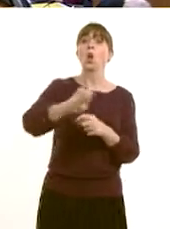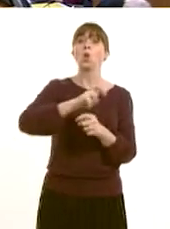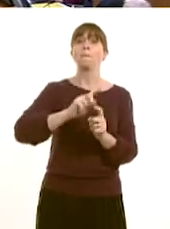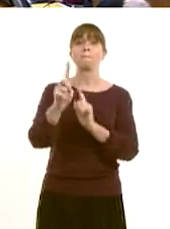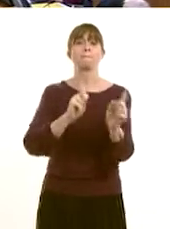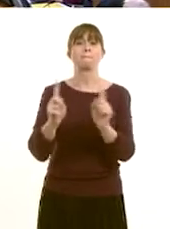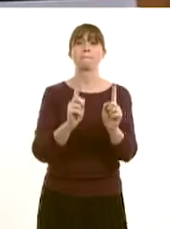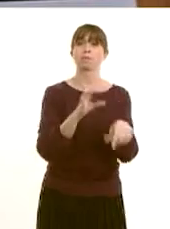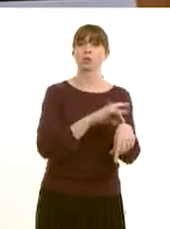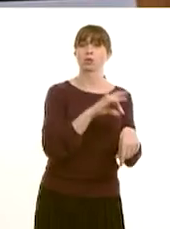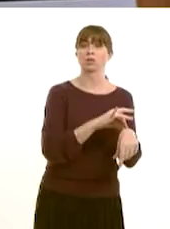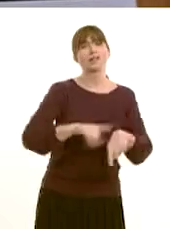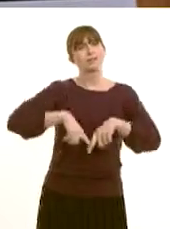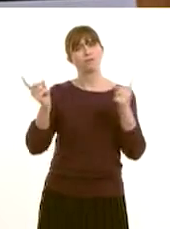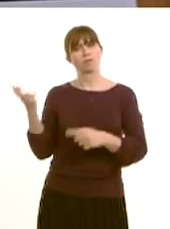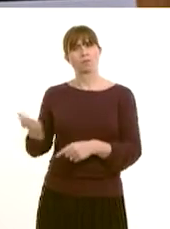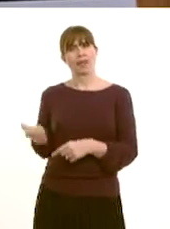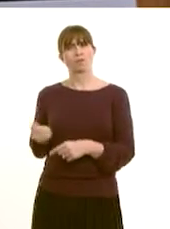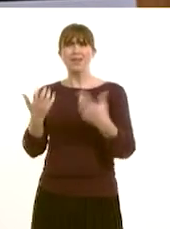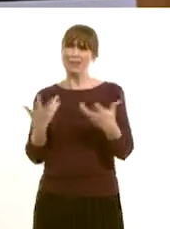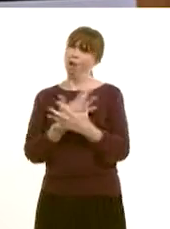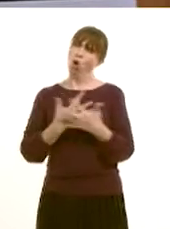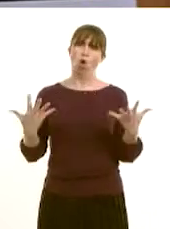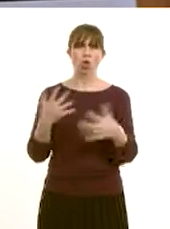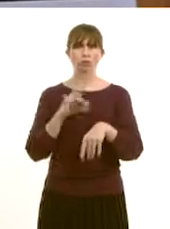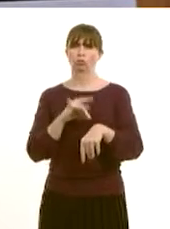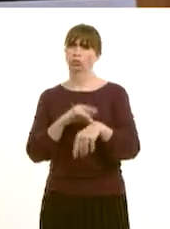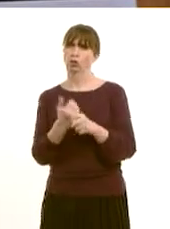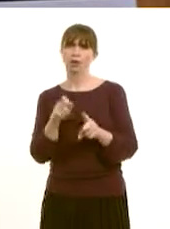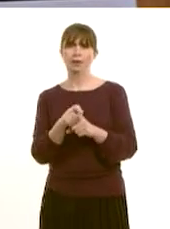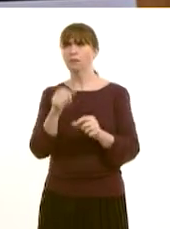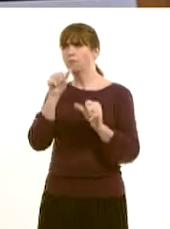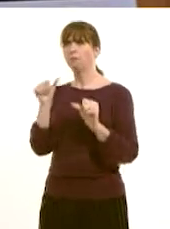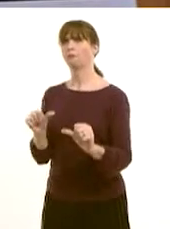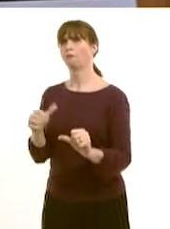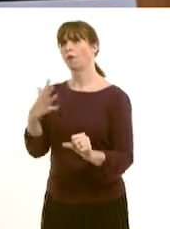The reality is that most GPs now are looking at the salaried model more favourably than the contractor model.